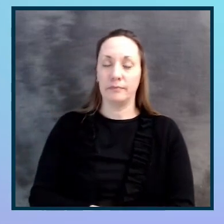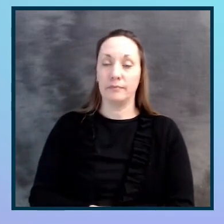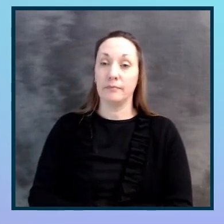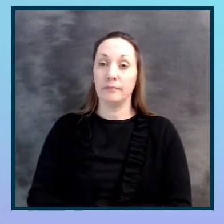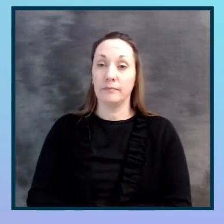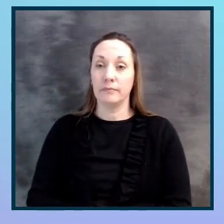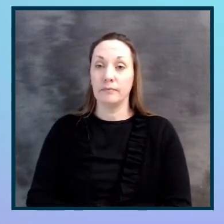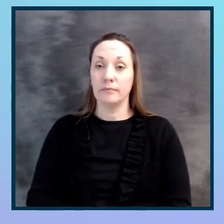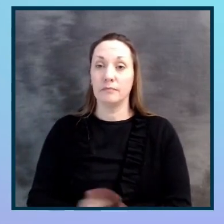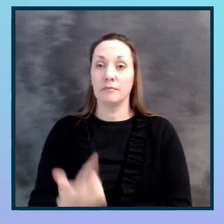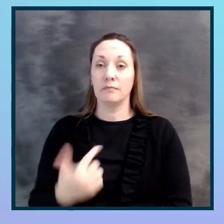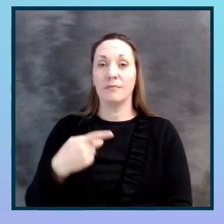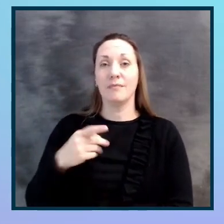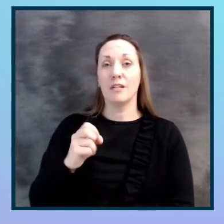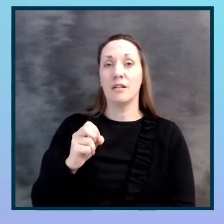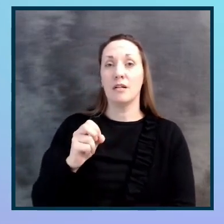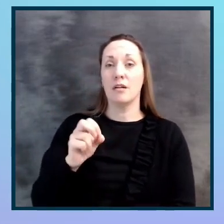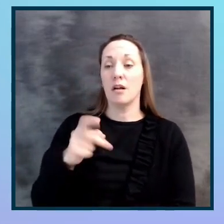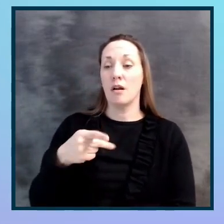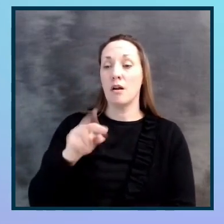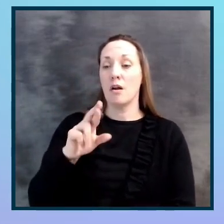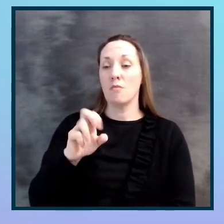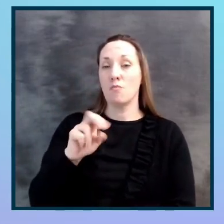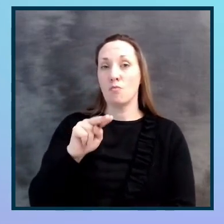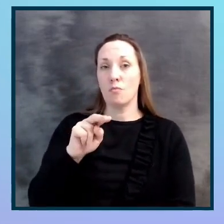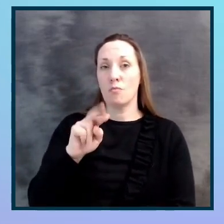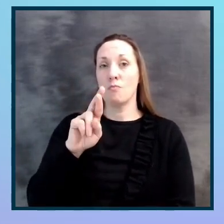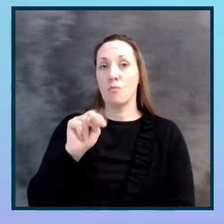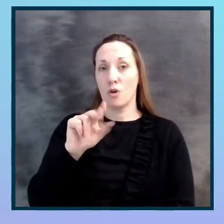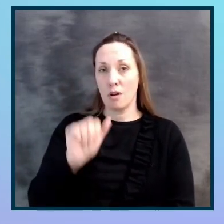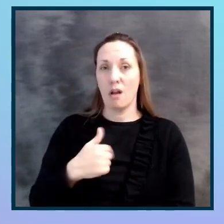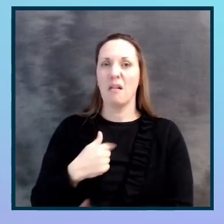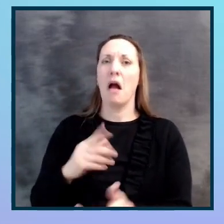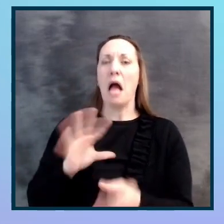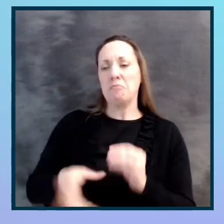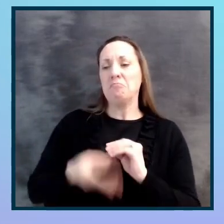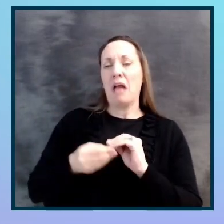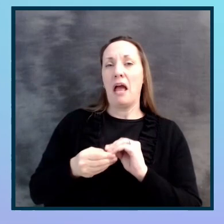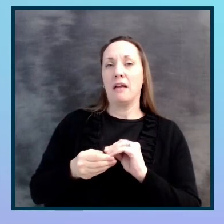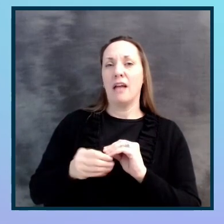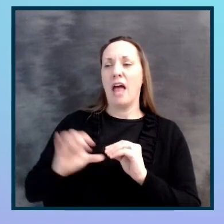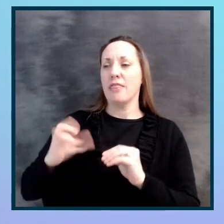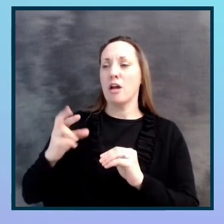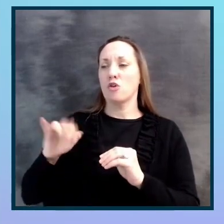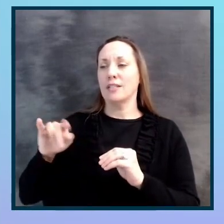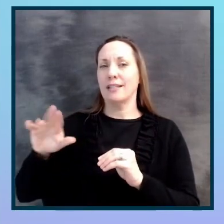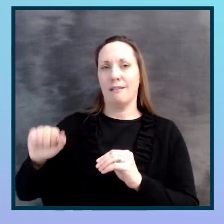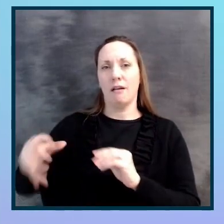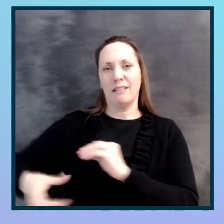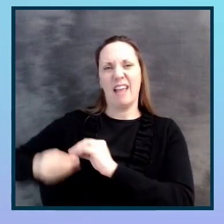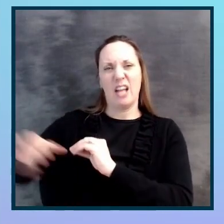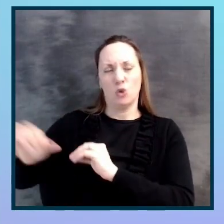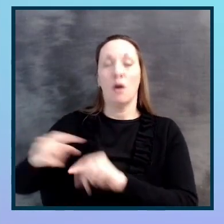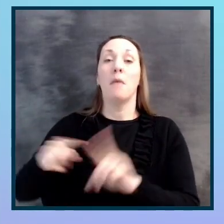I can kick it off and let Christina add her two senses as well. This is...